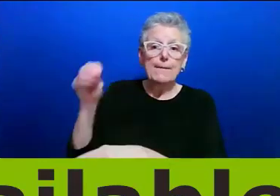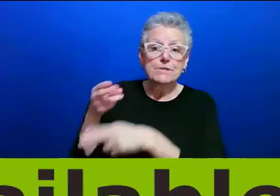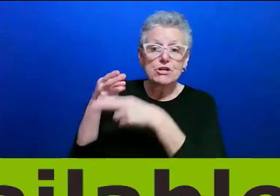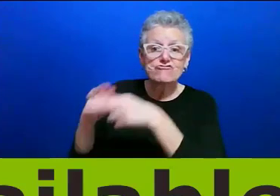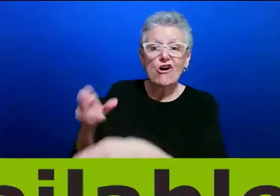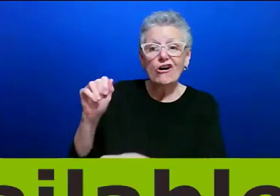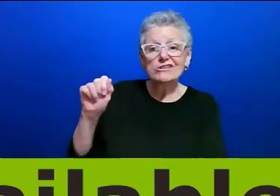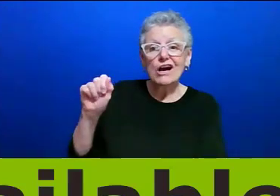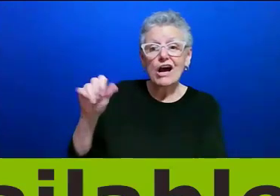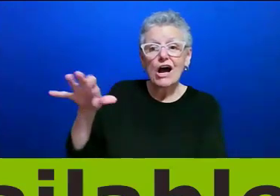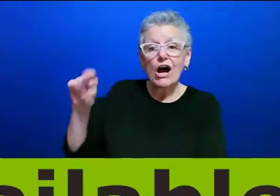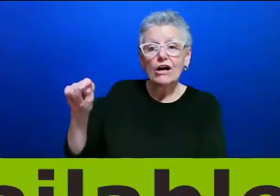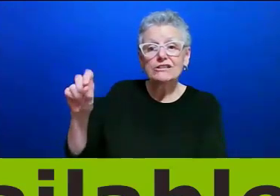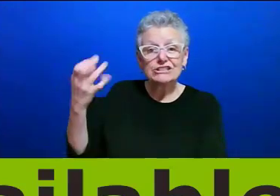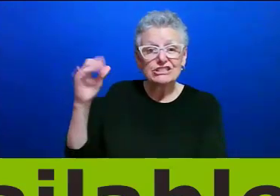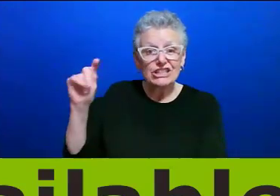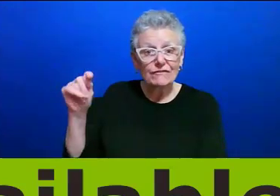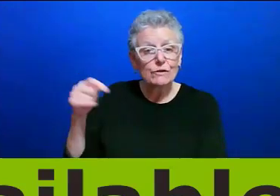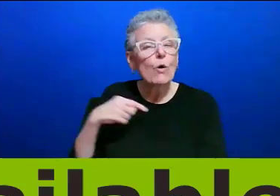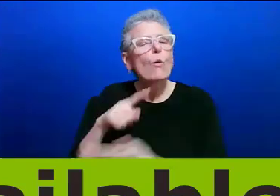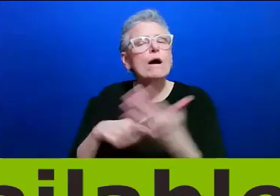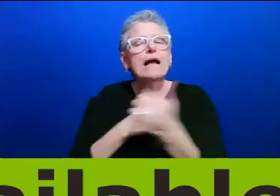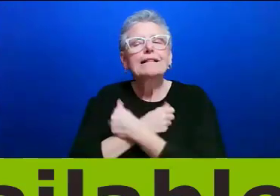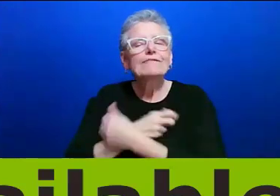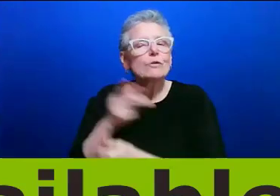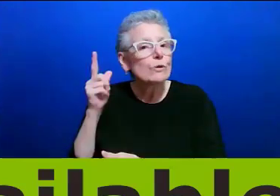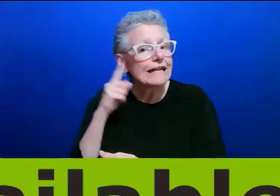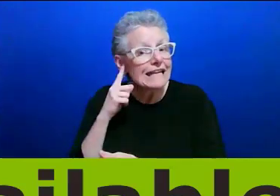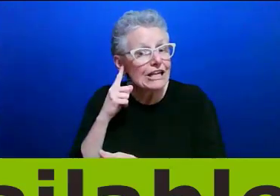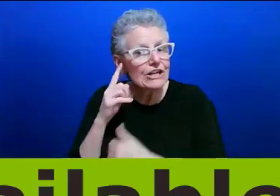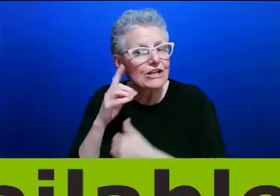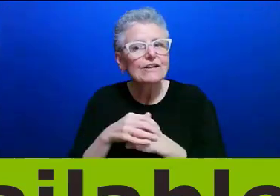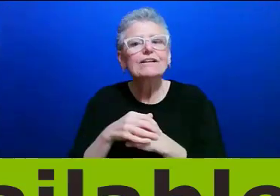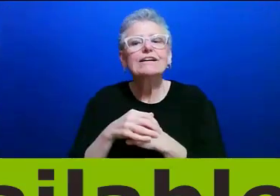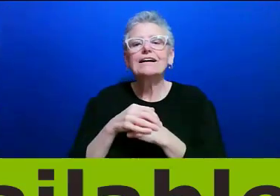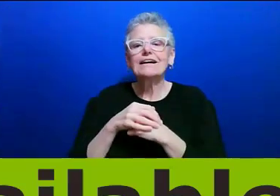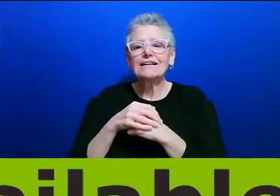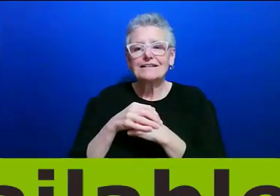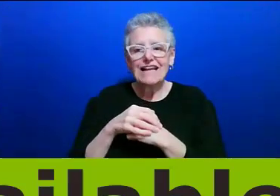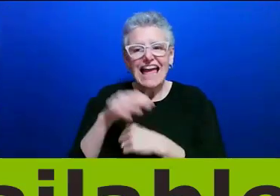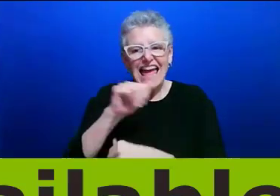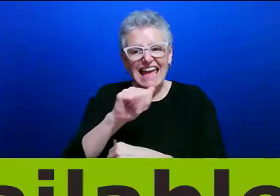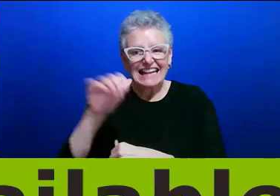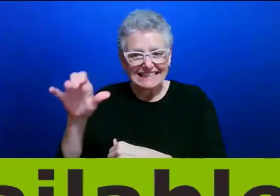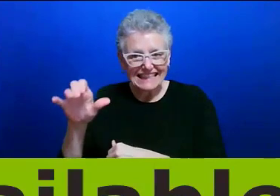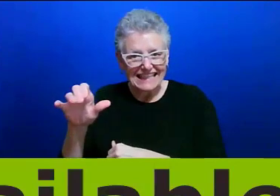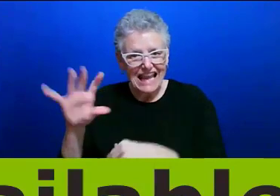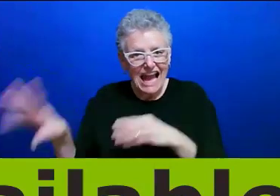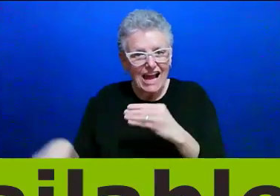from our presenters today is how much they mentioned AAC, or augmentative and alternative communication.